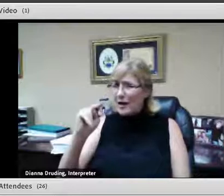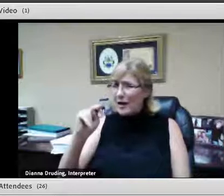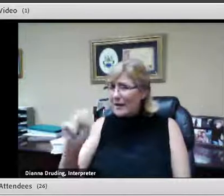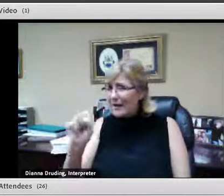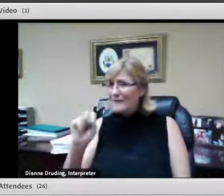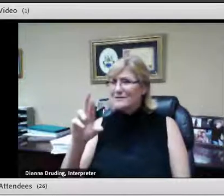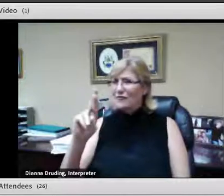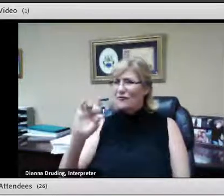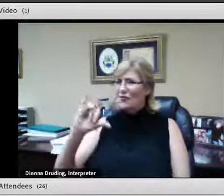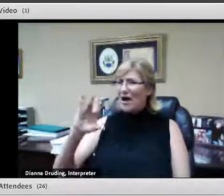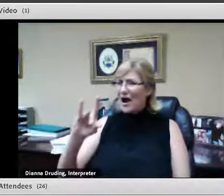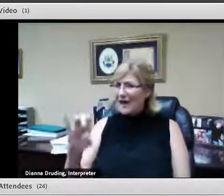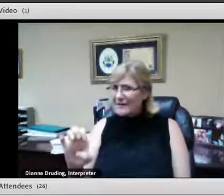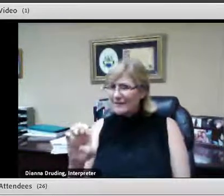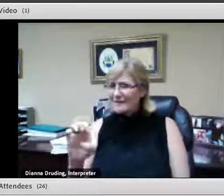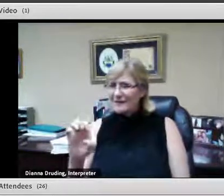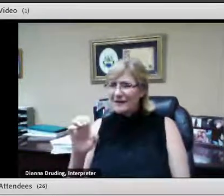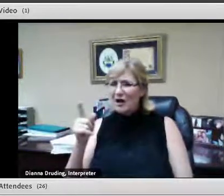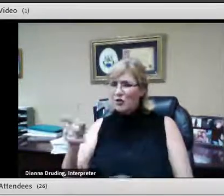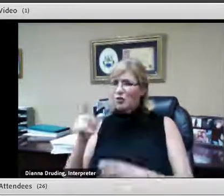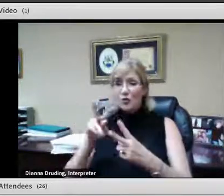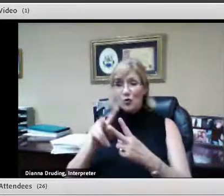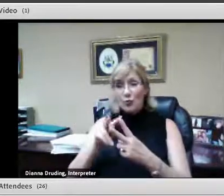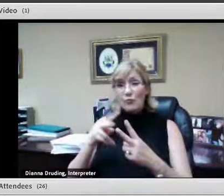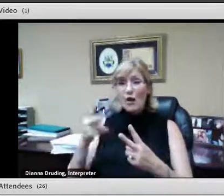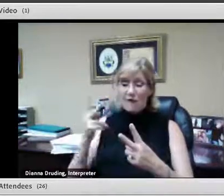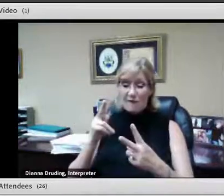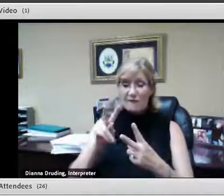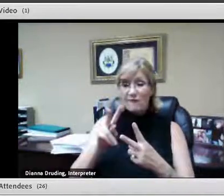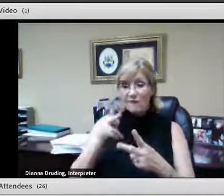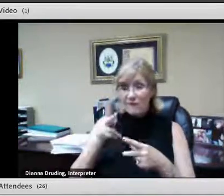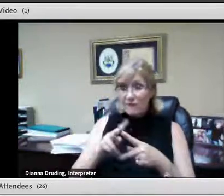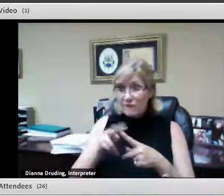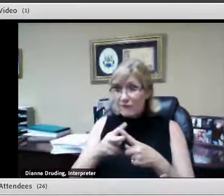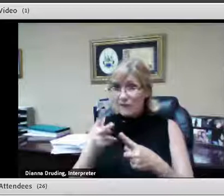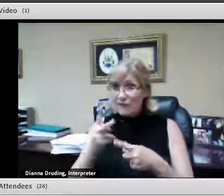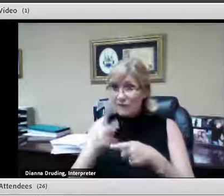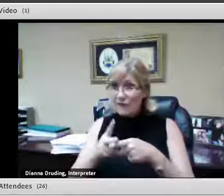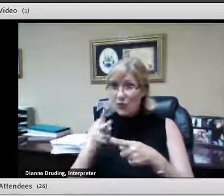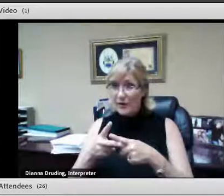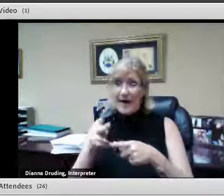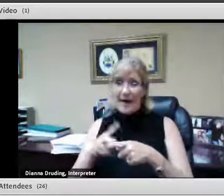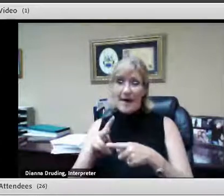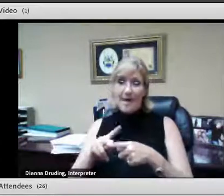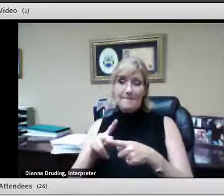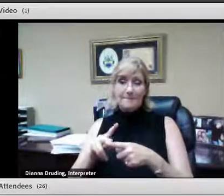You can do vocab. You can do math facts. And it's just kind of nonstop practice,